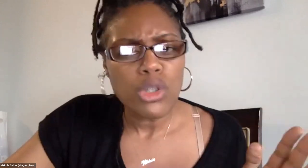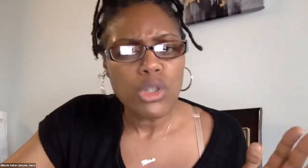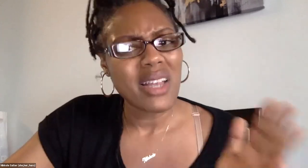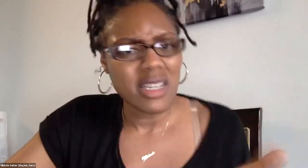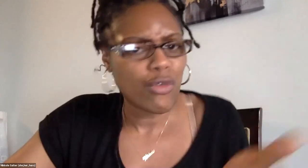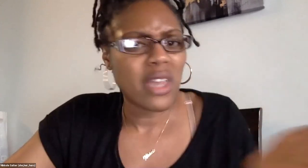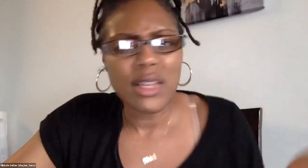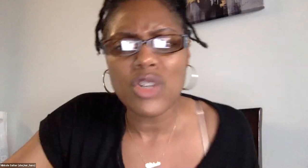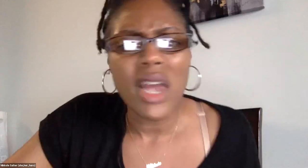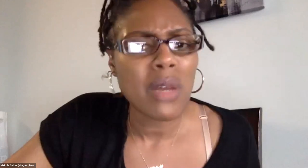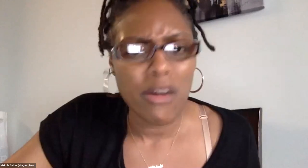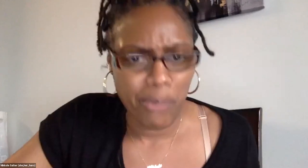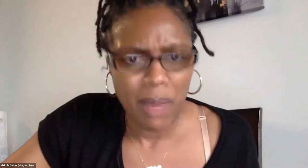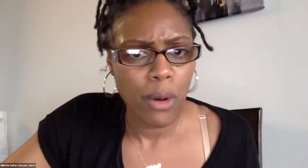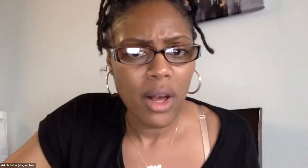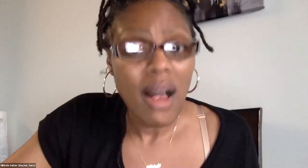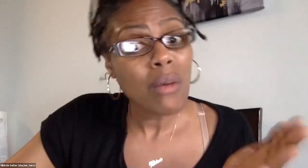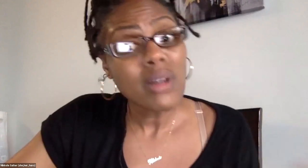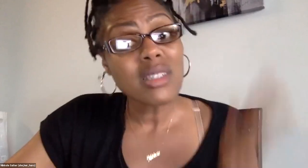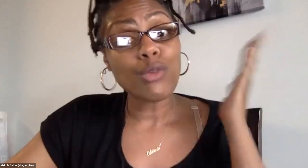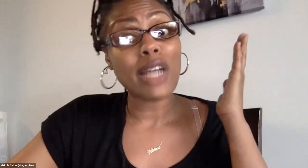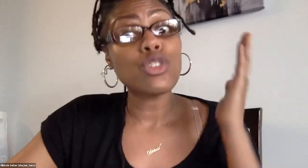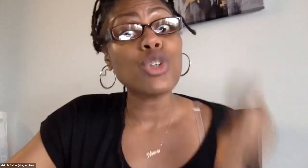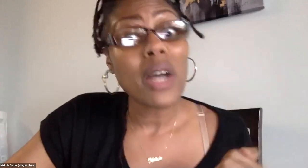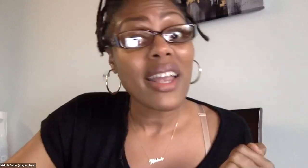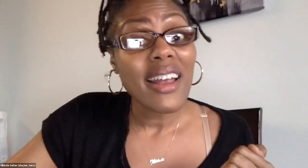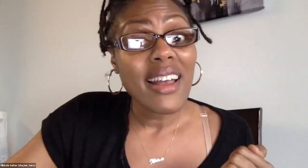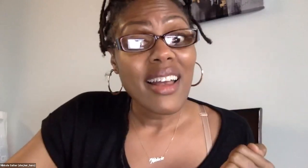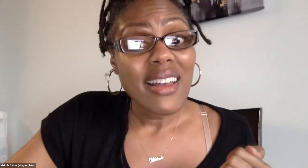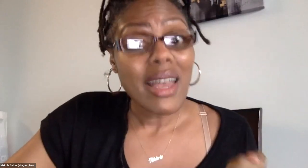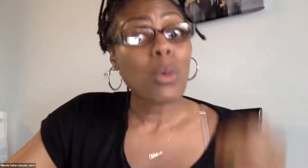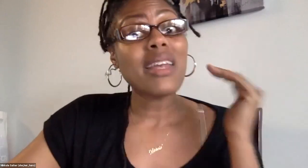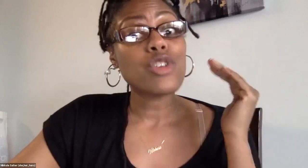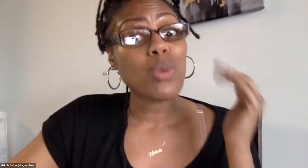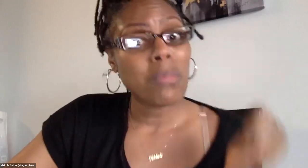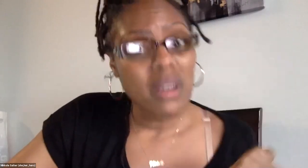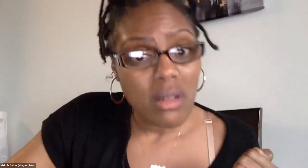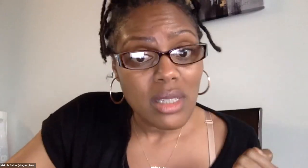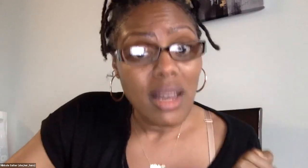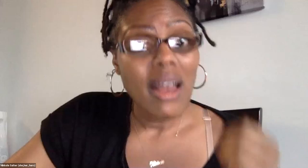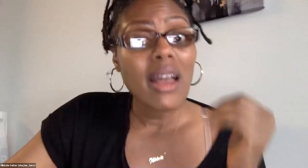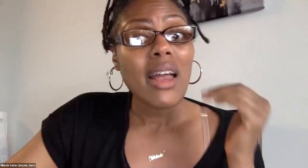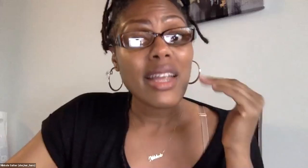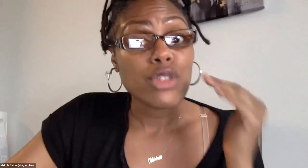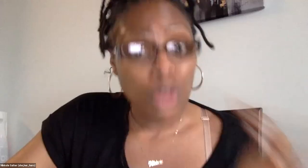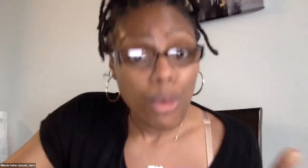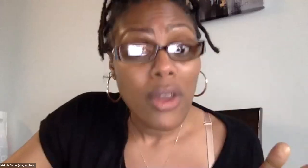that we exist for the entertainment of people. I want us to find joy that we get to rebuild in Truth